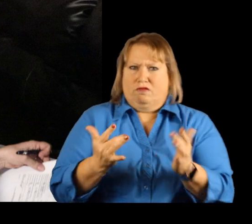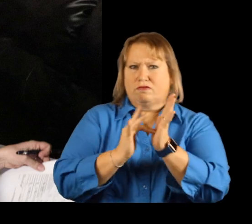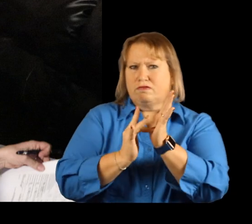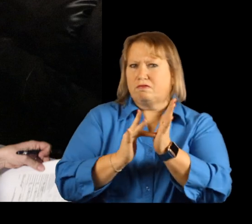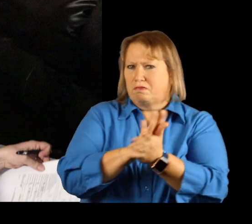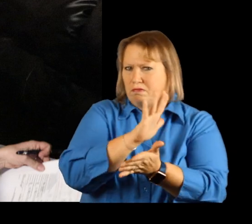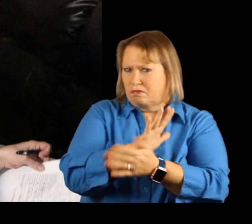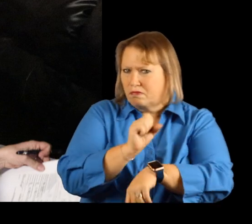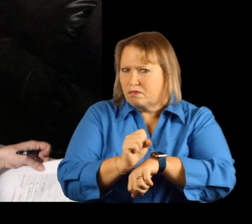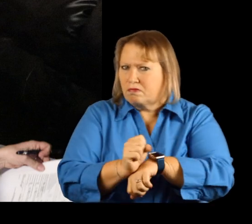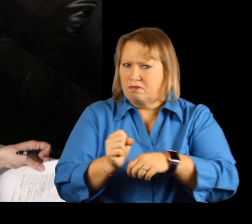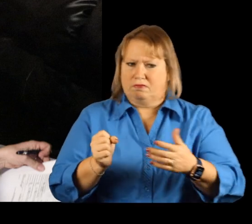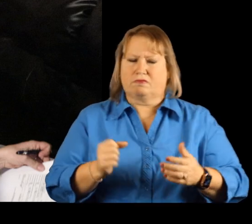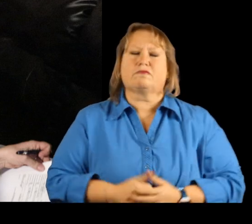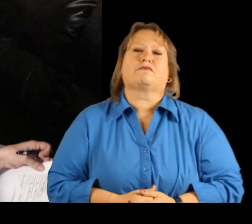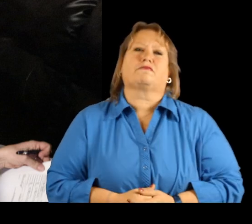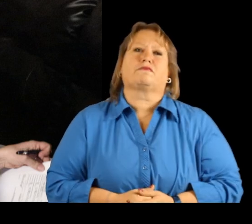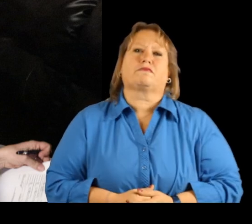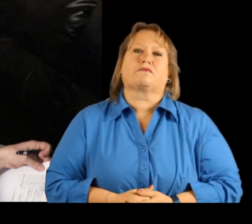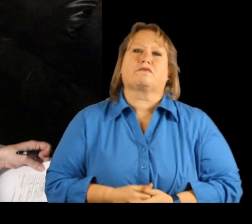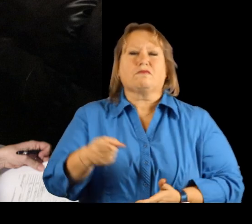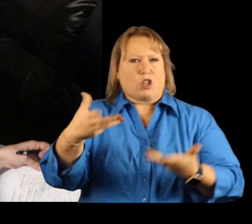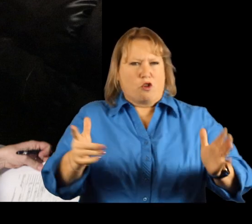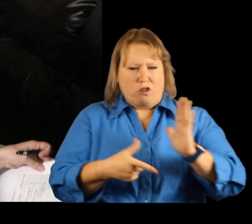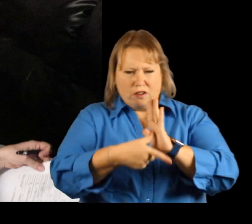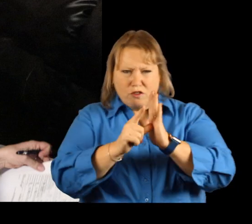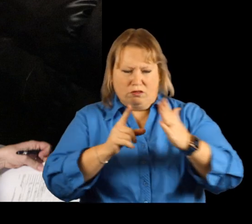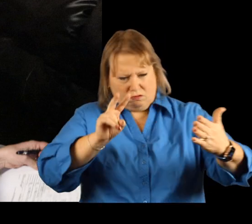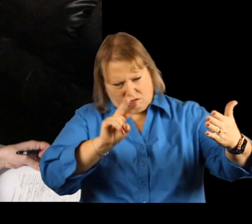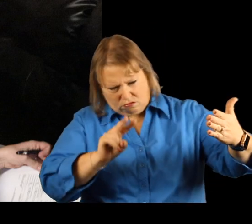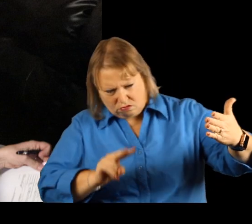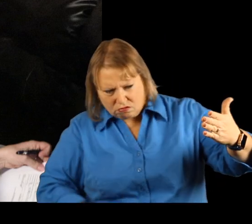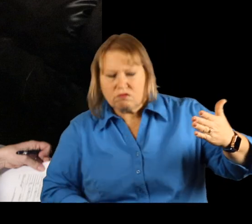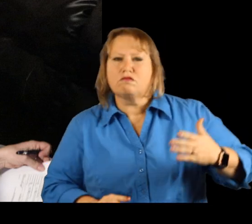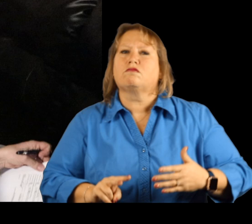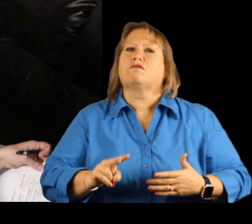available. Gwenn has already reviewed the material and would be able to confirm